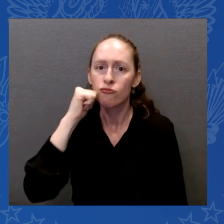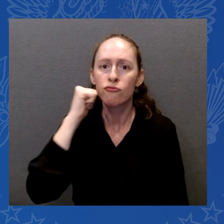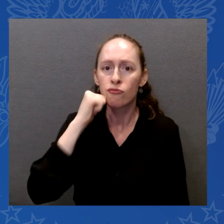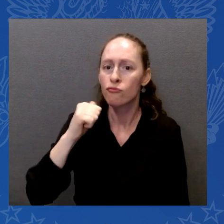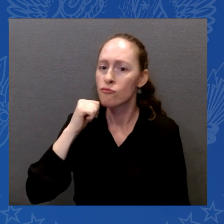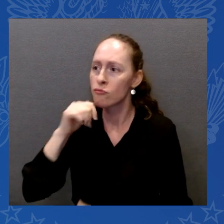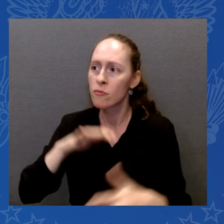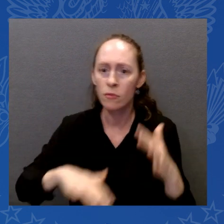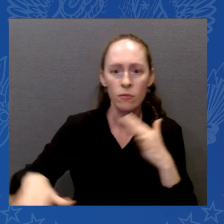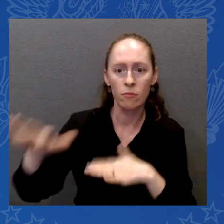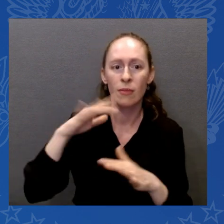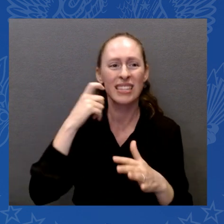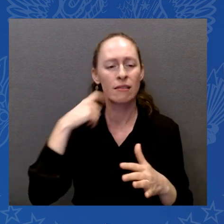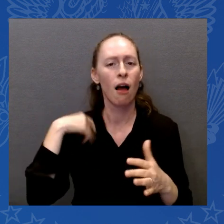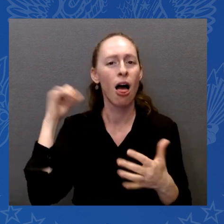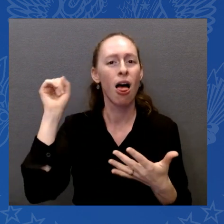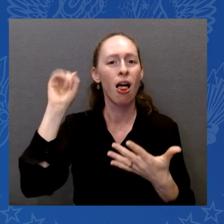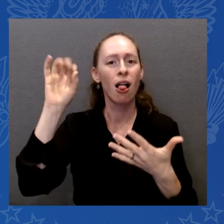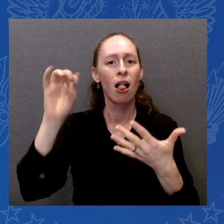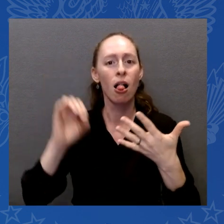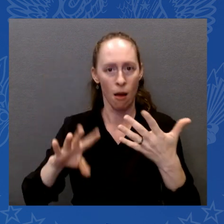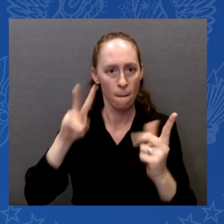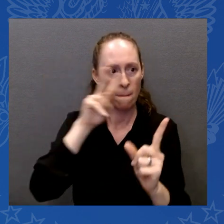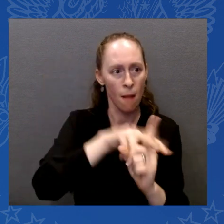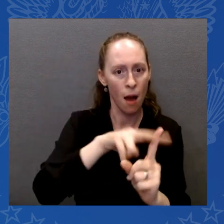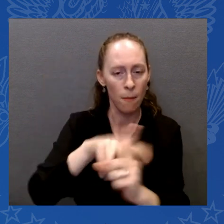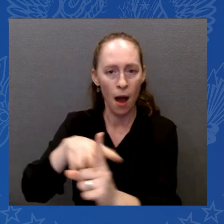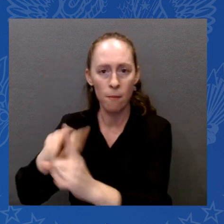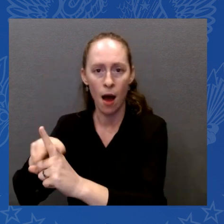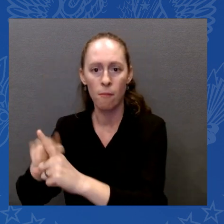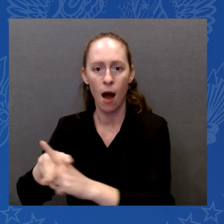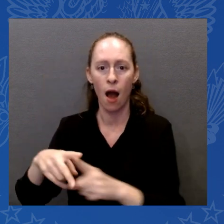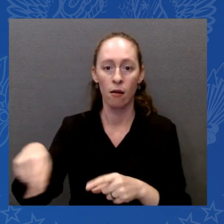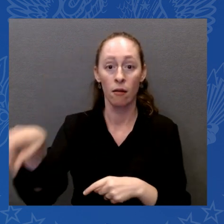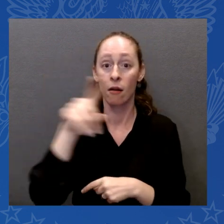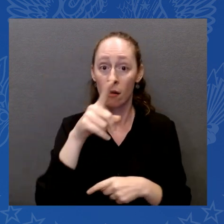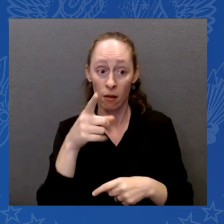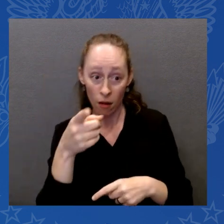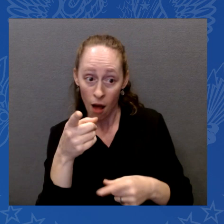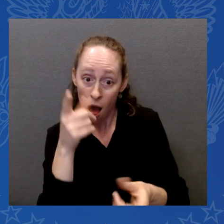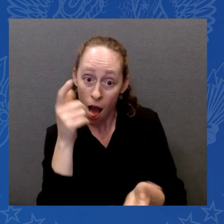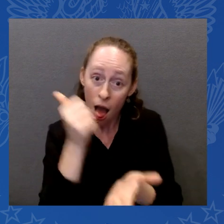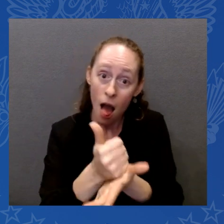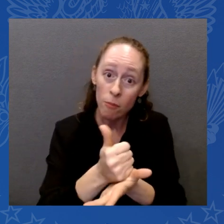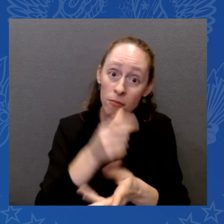In Arizona, they had a law -- which is mentioned by the Vice President -- on the books in 1864.